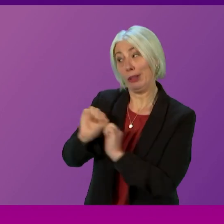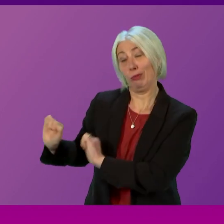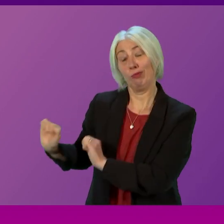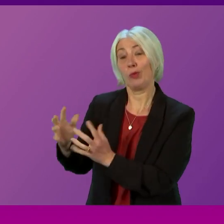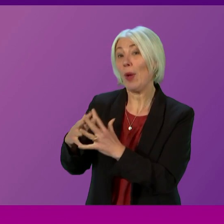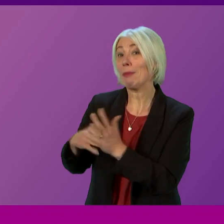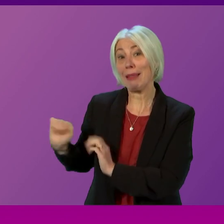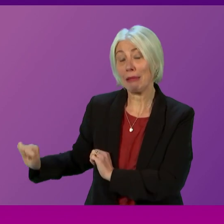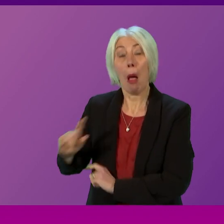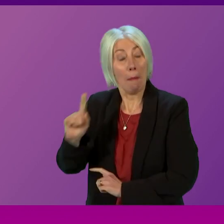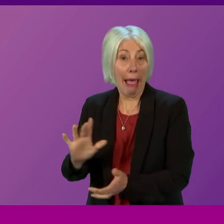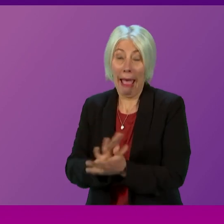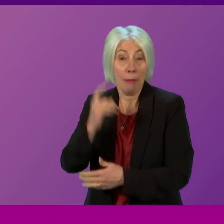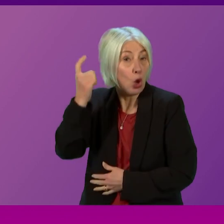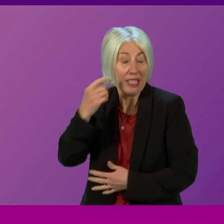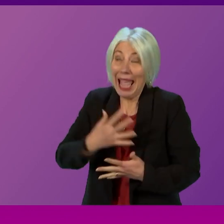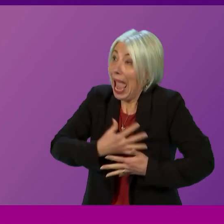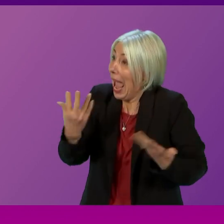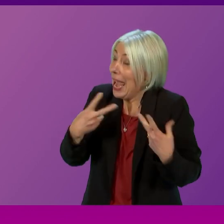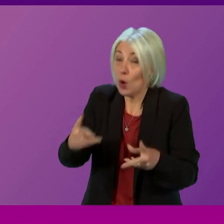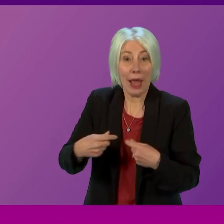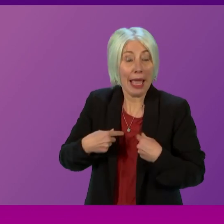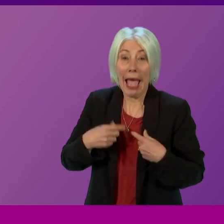would be happy to consider anything that I can do to encourage Royal Mail